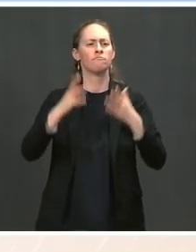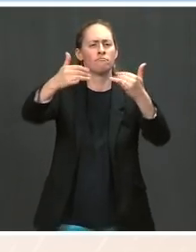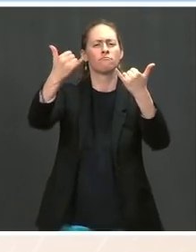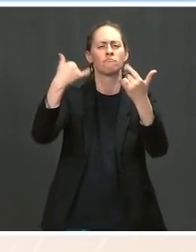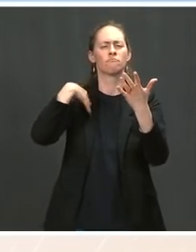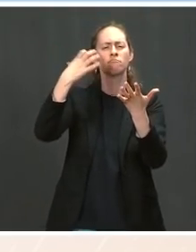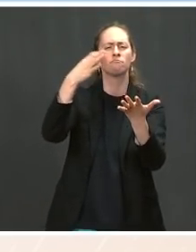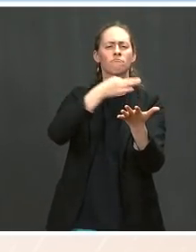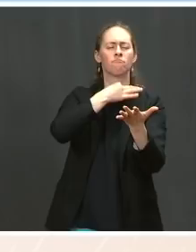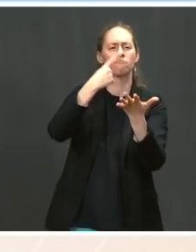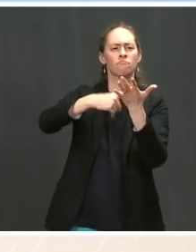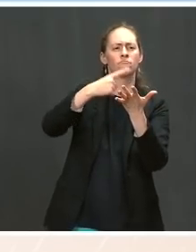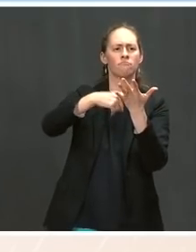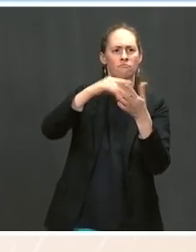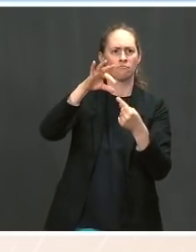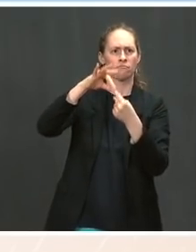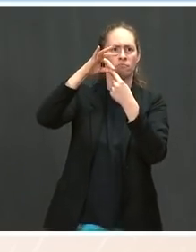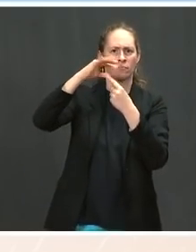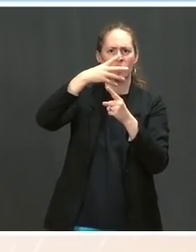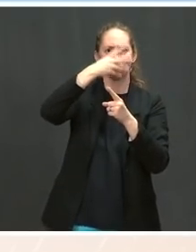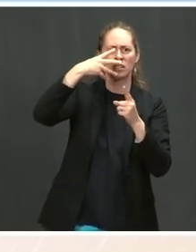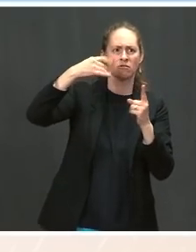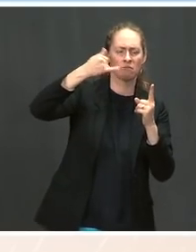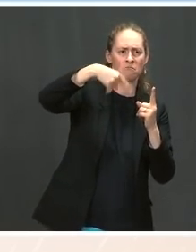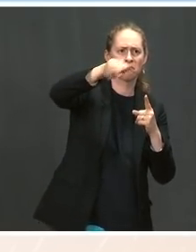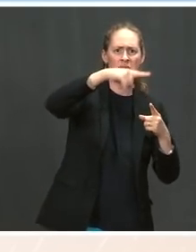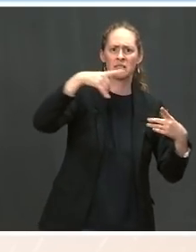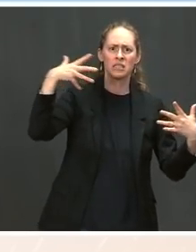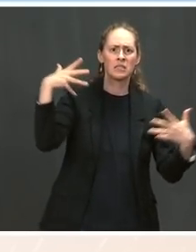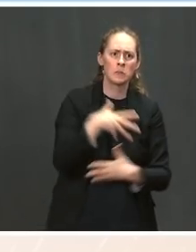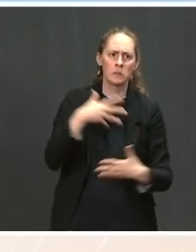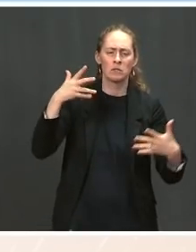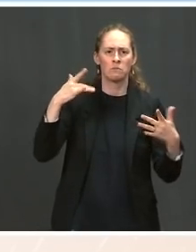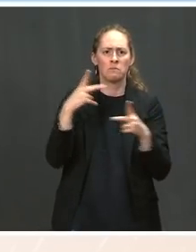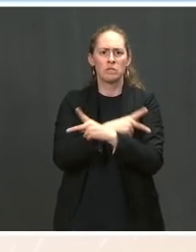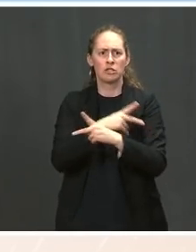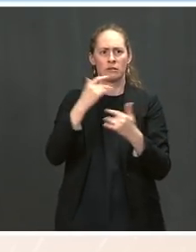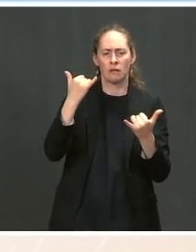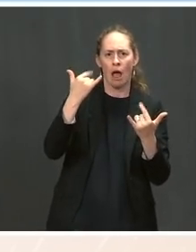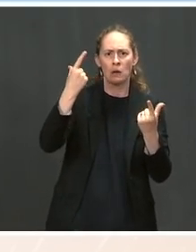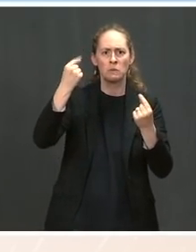helping the U.S. government and the U.S. military: Will the President commit to more visas